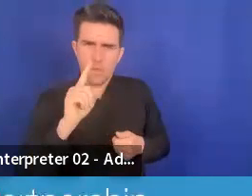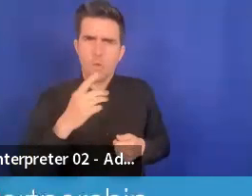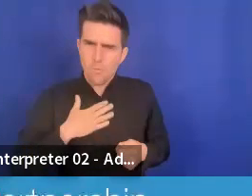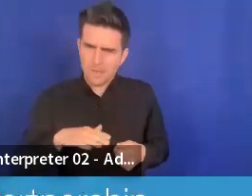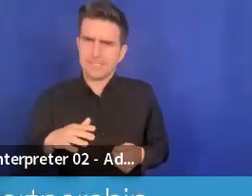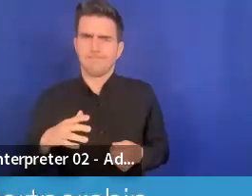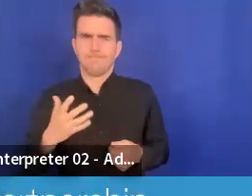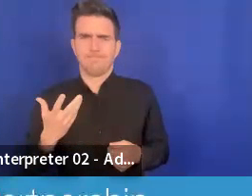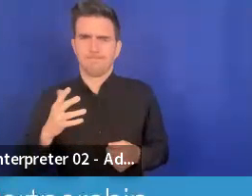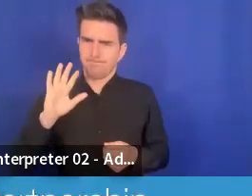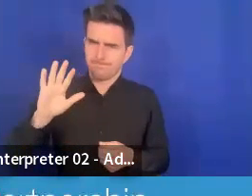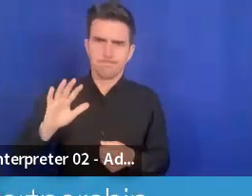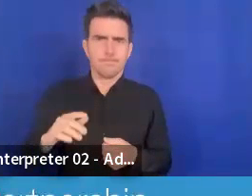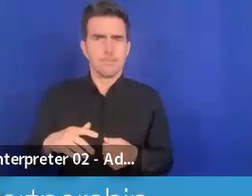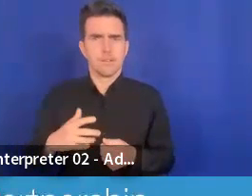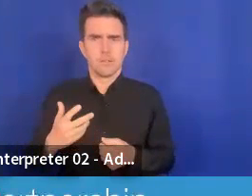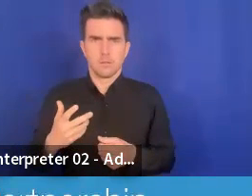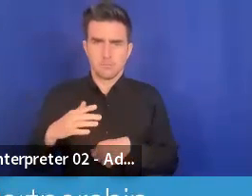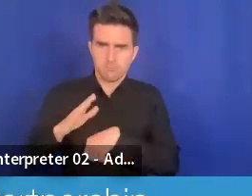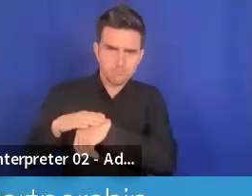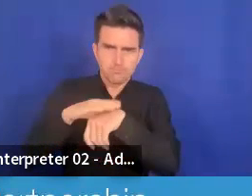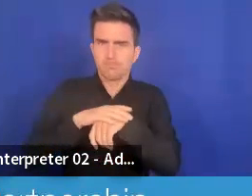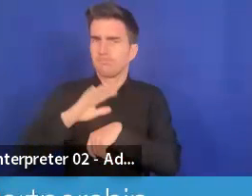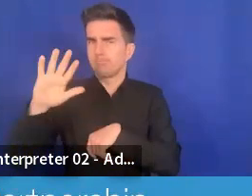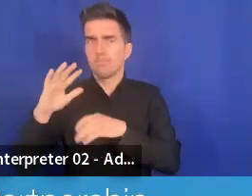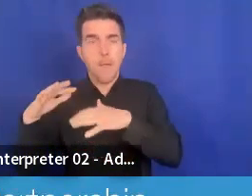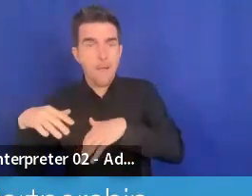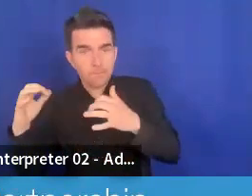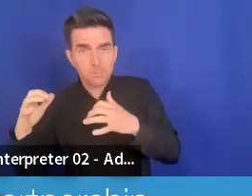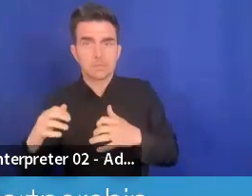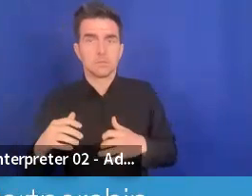If you get a chance to take a look at the Action Agenda.